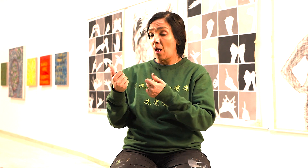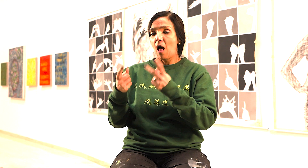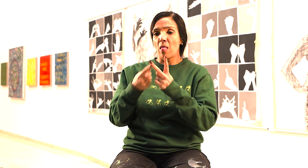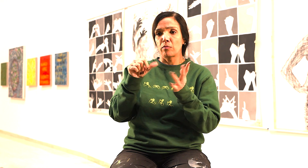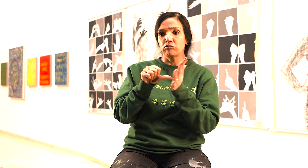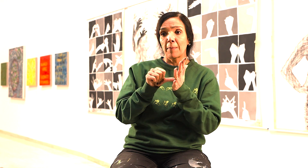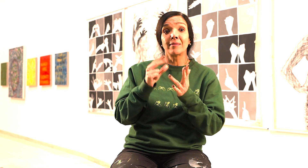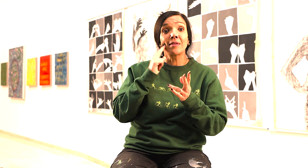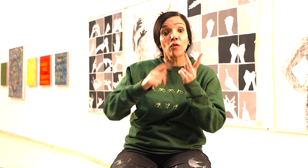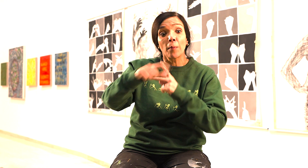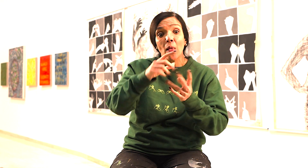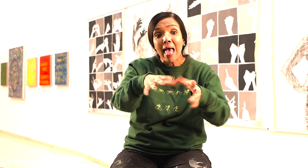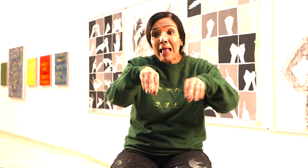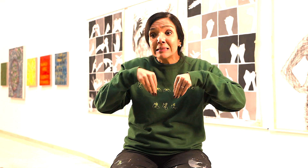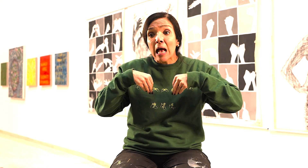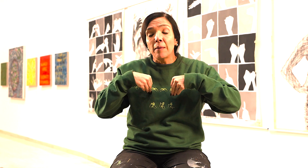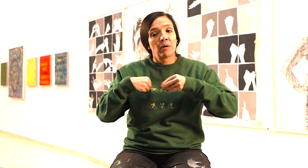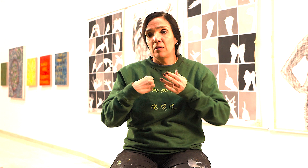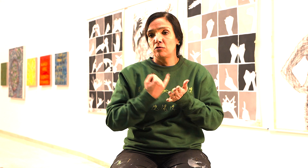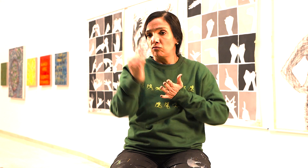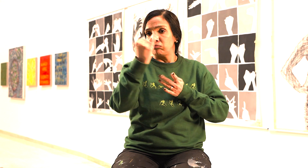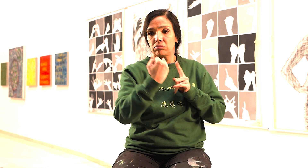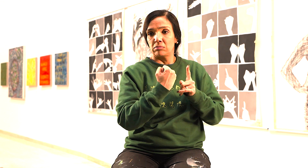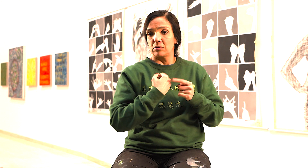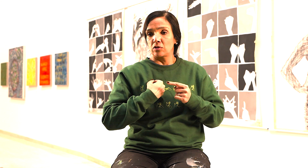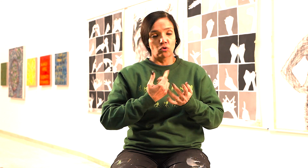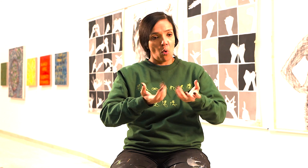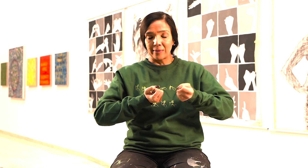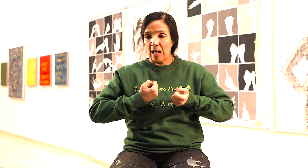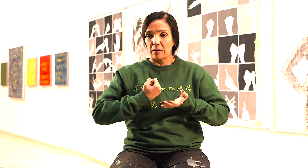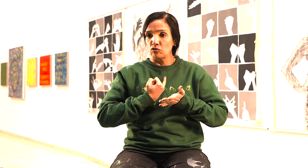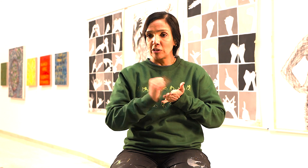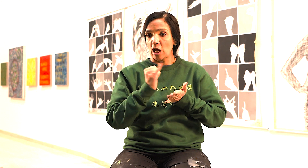So, the other problem was that the Deaf community rejected me. They didn't accept me straightaway.